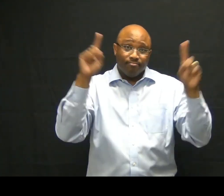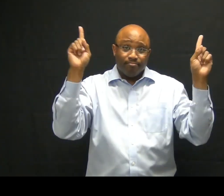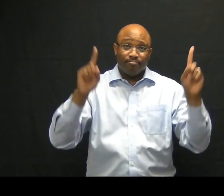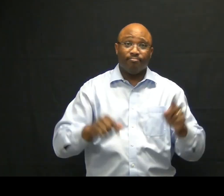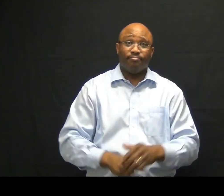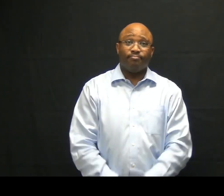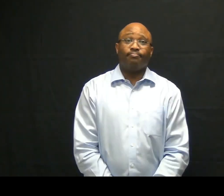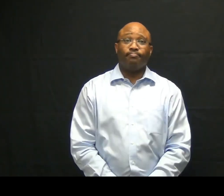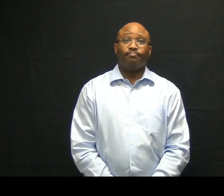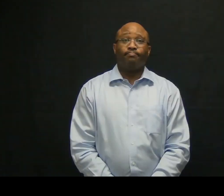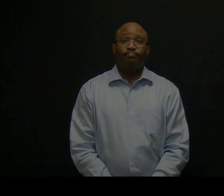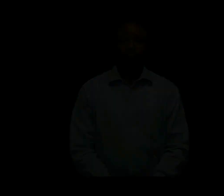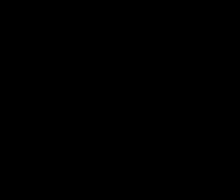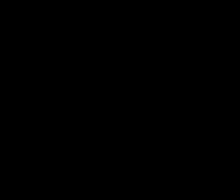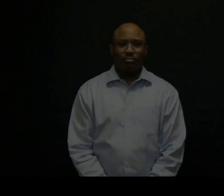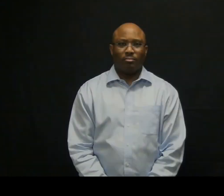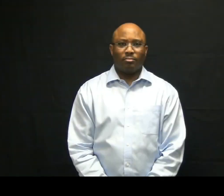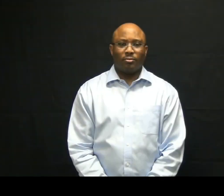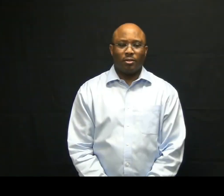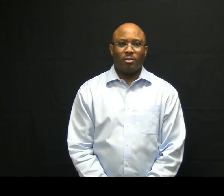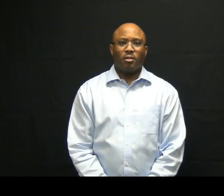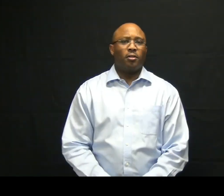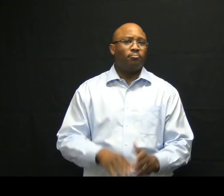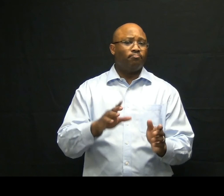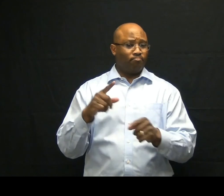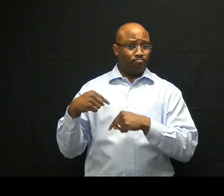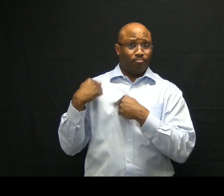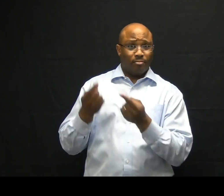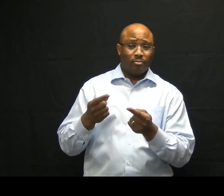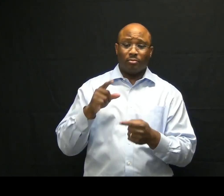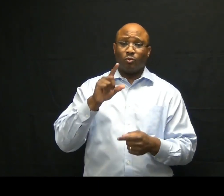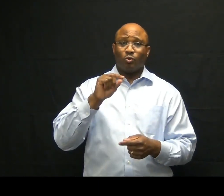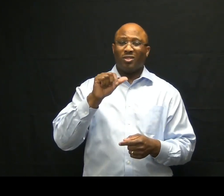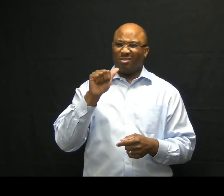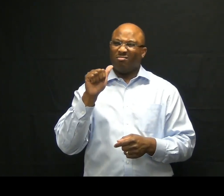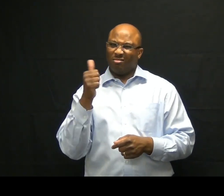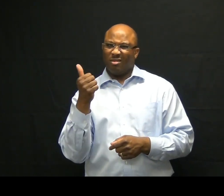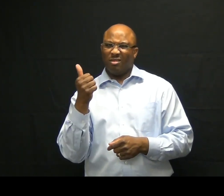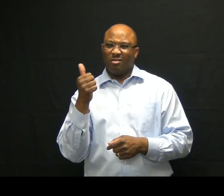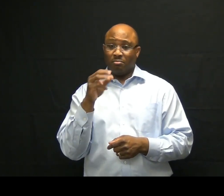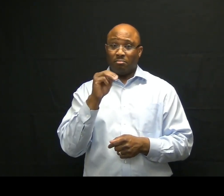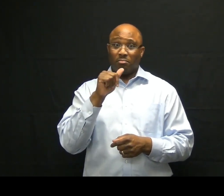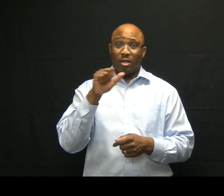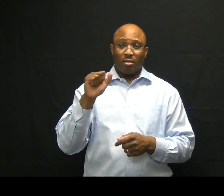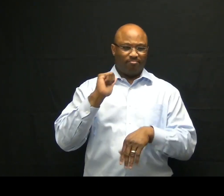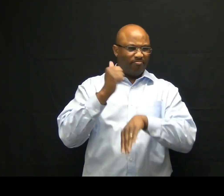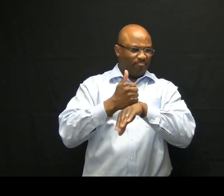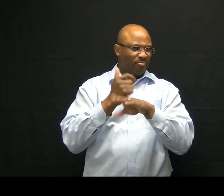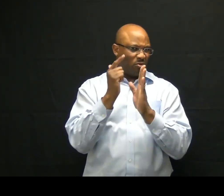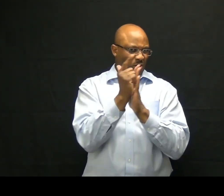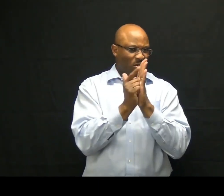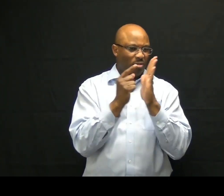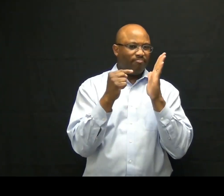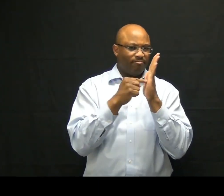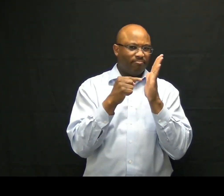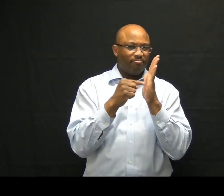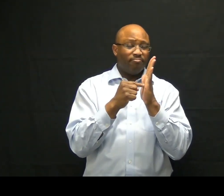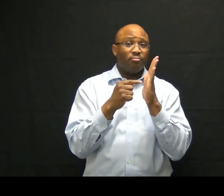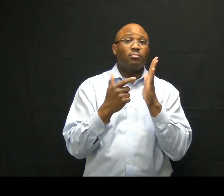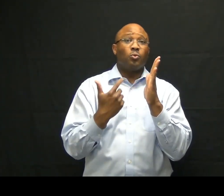and community involvement. In 2010, Massachusetts passed one of